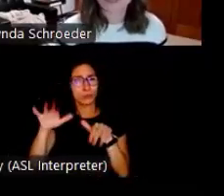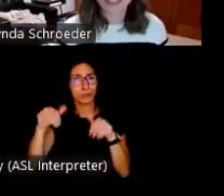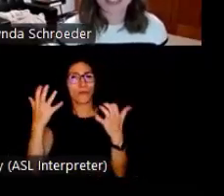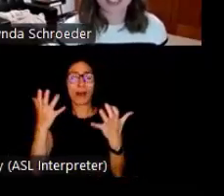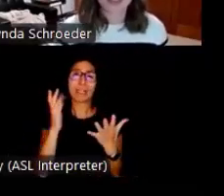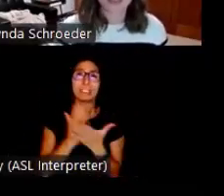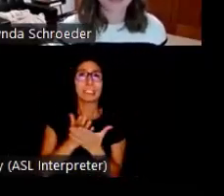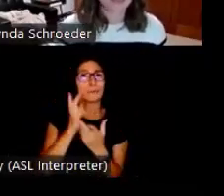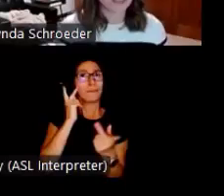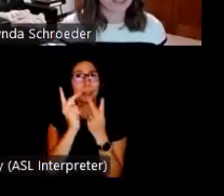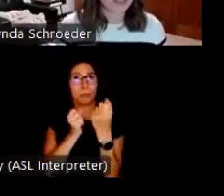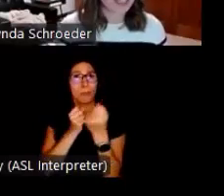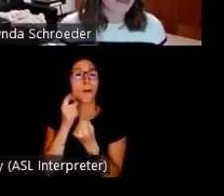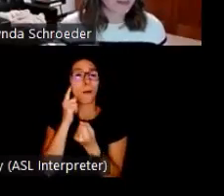selected with intentionality.